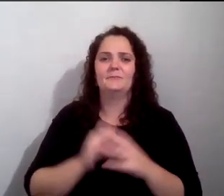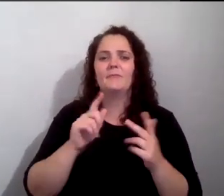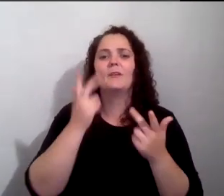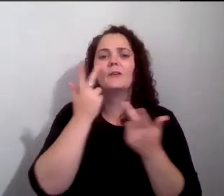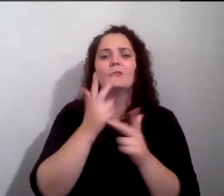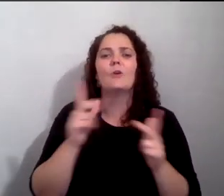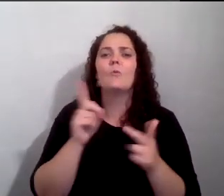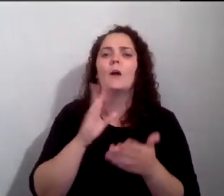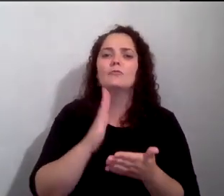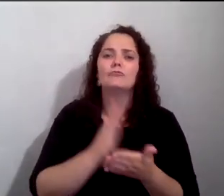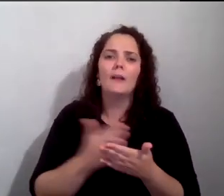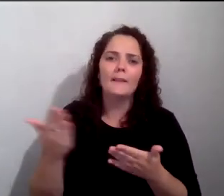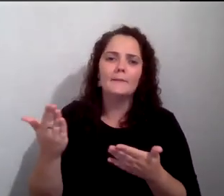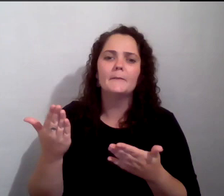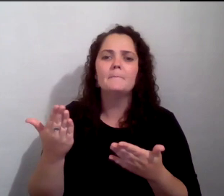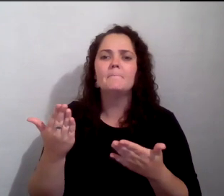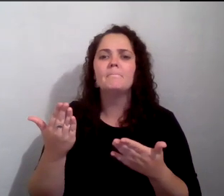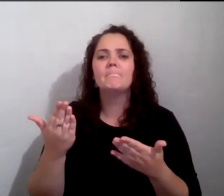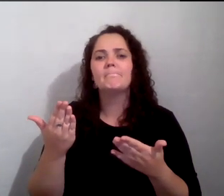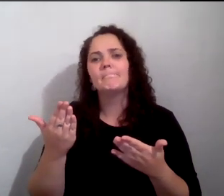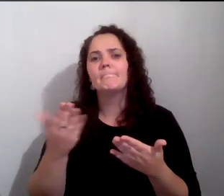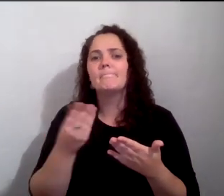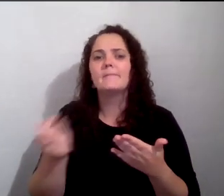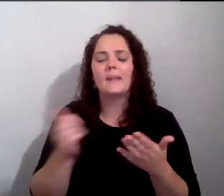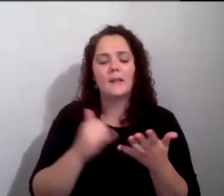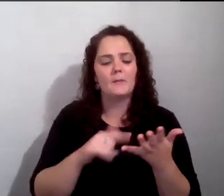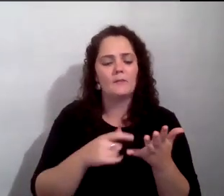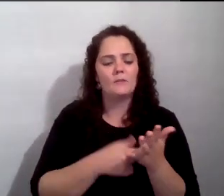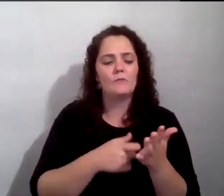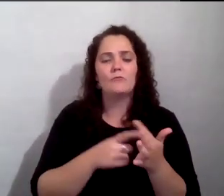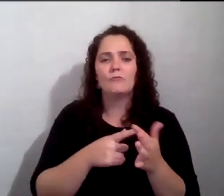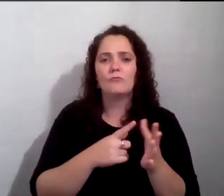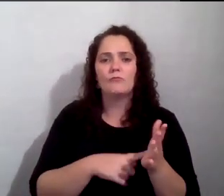the work by Albert Tucker, Study for ‘Images of modern evil: Spring in